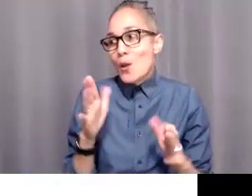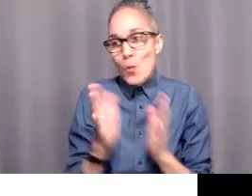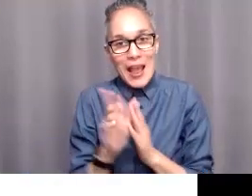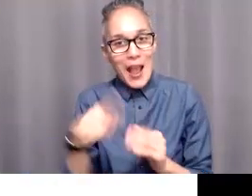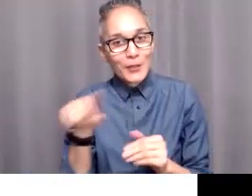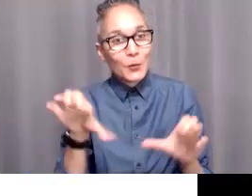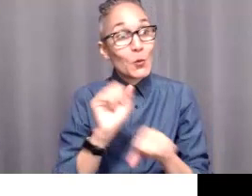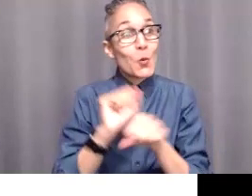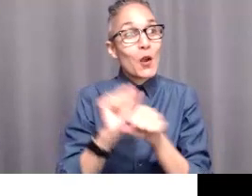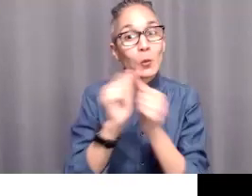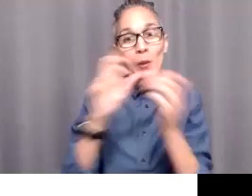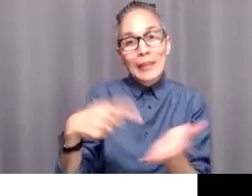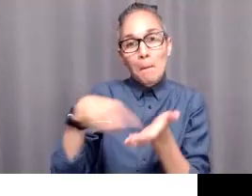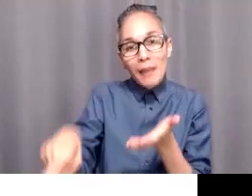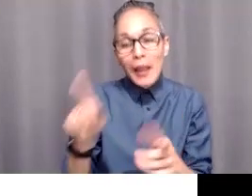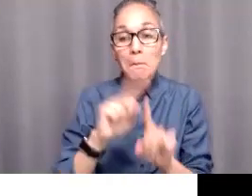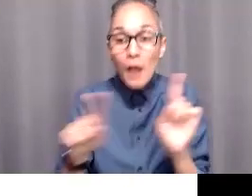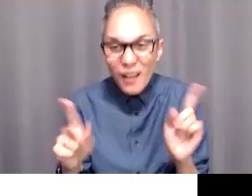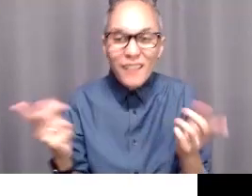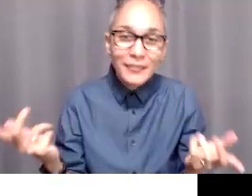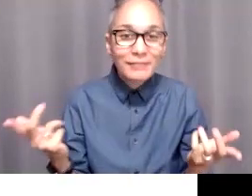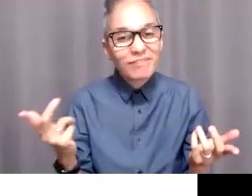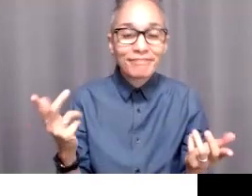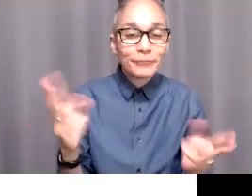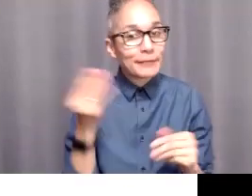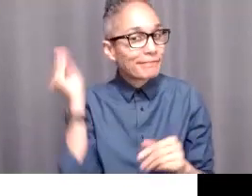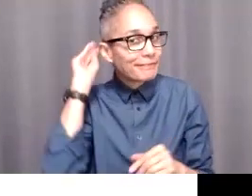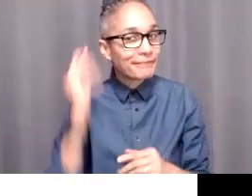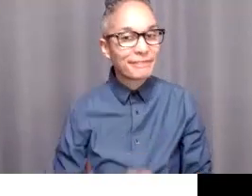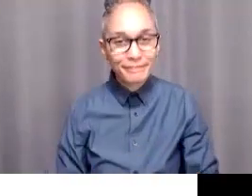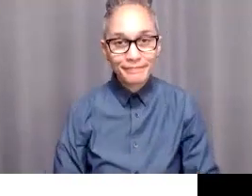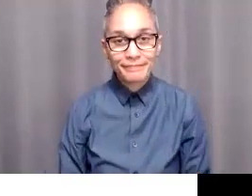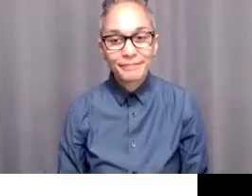that you're not paid for, but, you know, keeping that in mind. Okay.